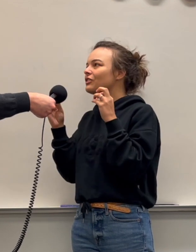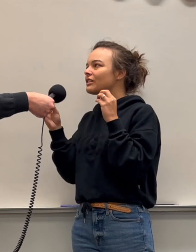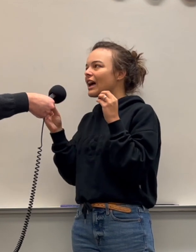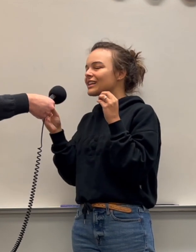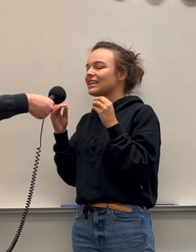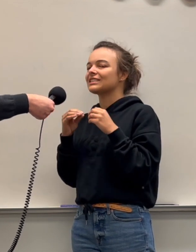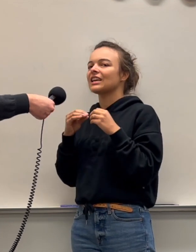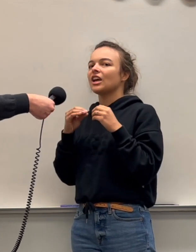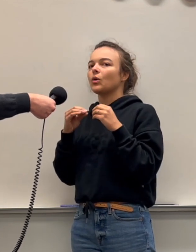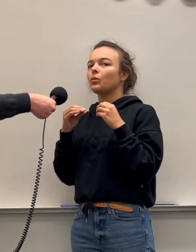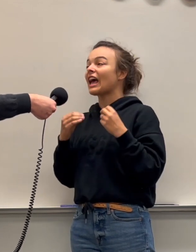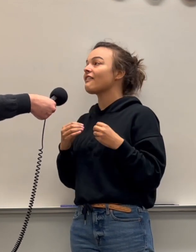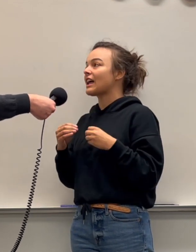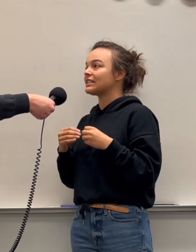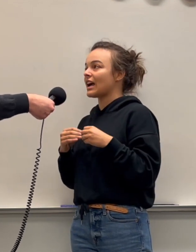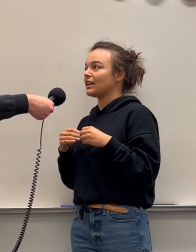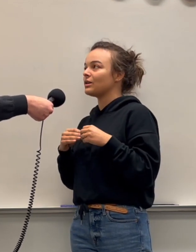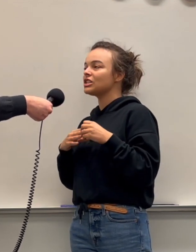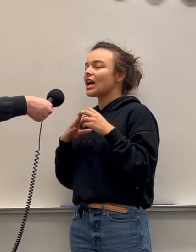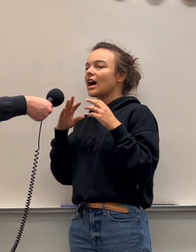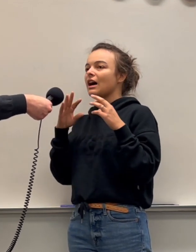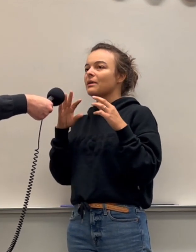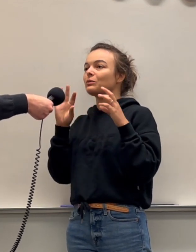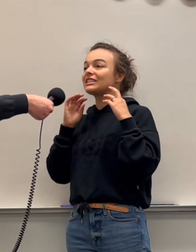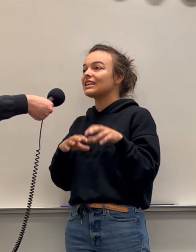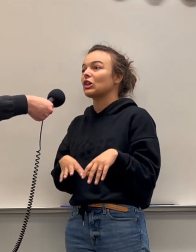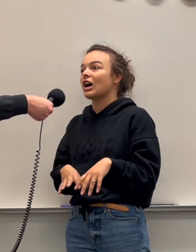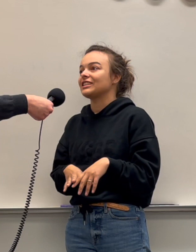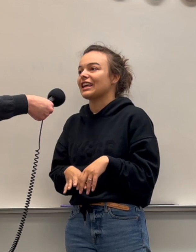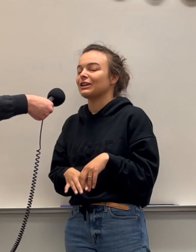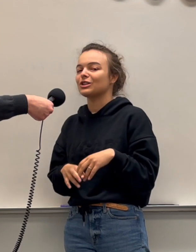different little accents we have that in sign language and we see it a lot in Sign Language